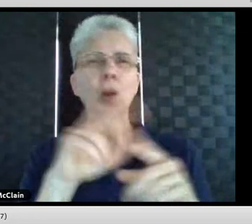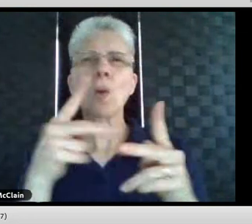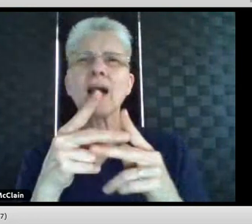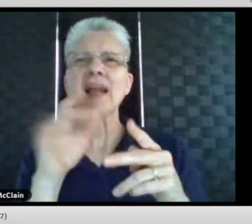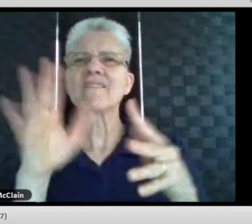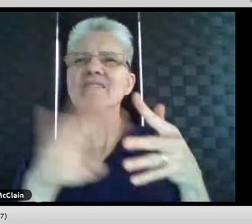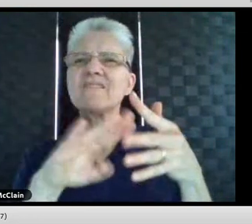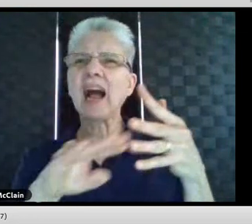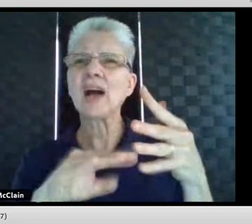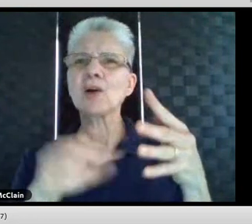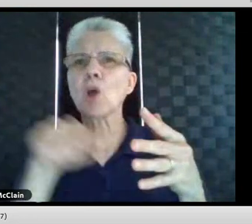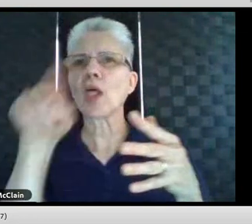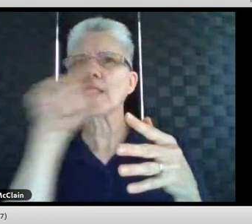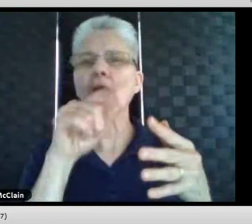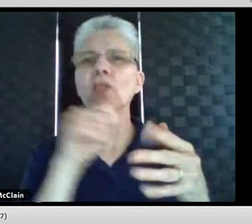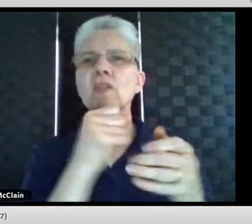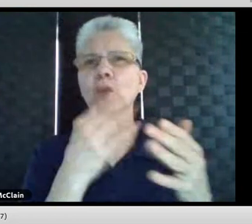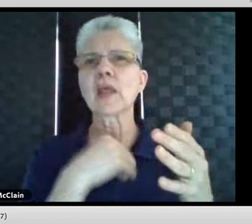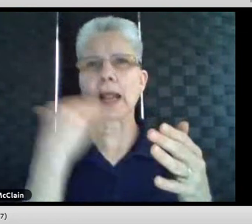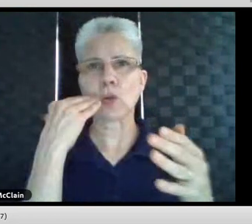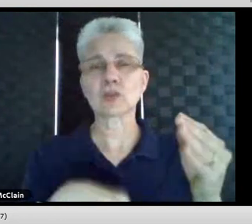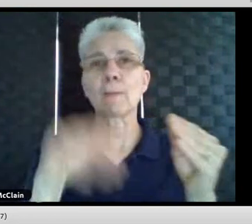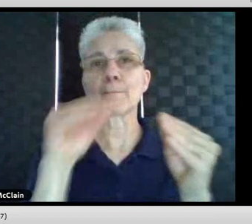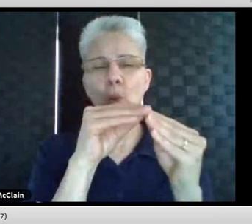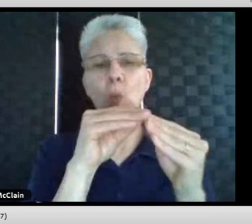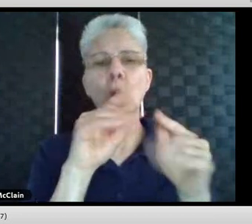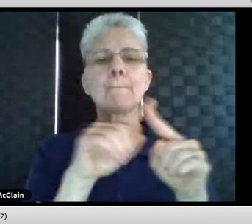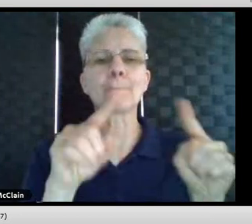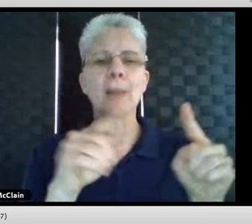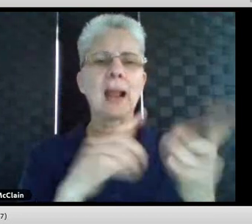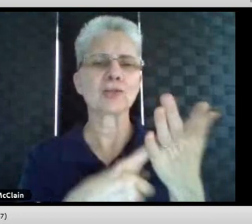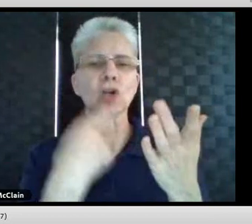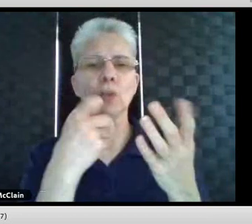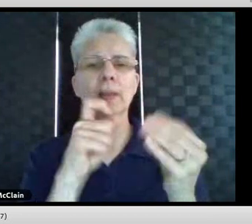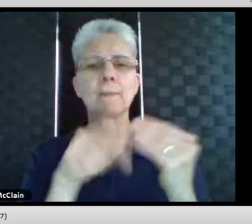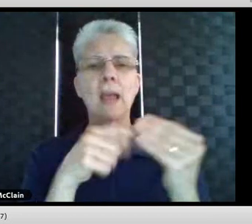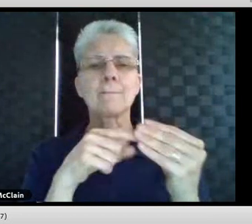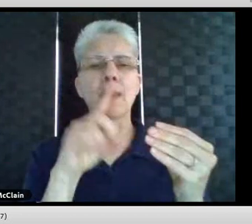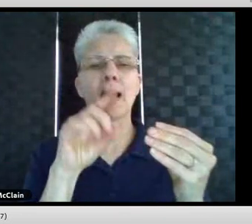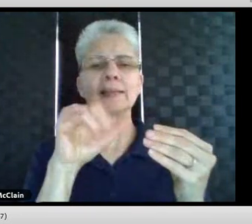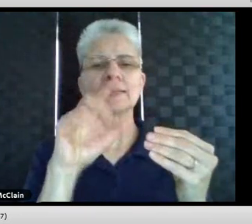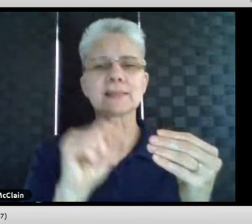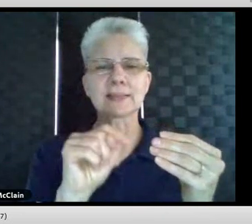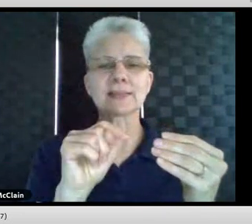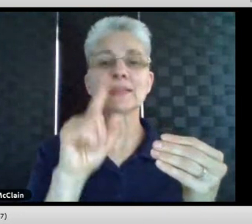And this is just a few. I know that there's more Again, I talked a little bit about my .mil situation with the e-mail.